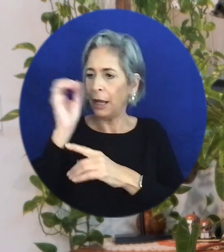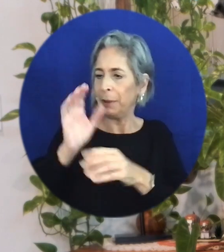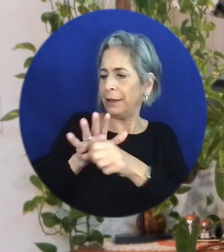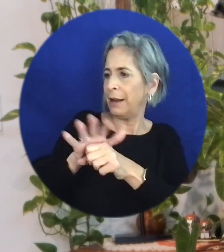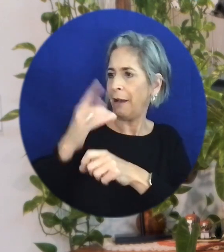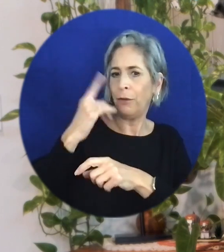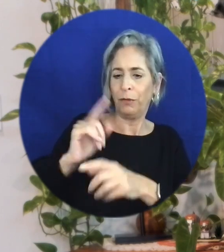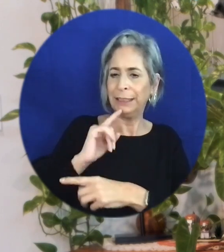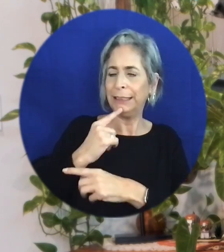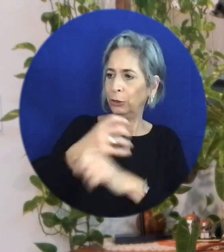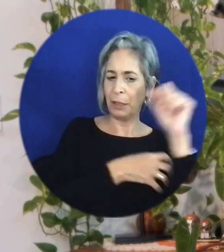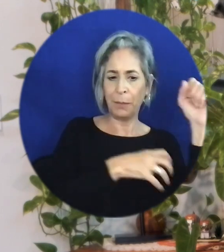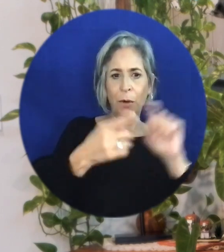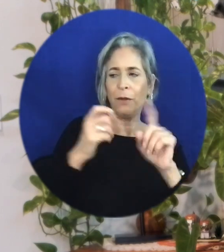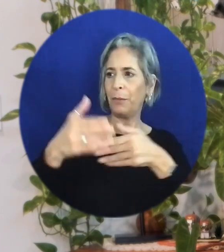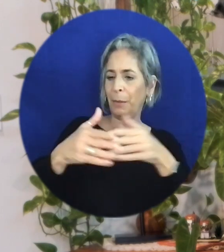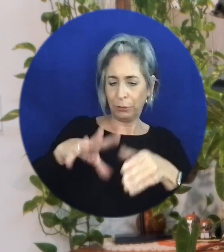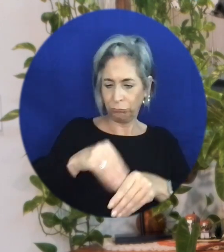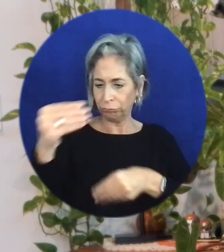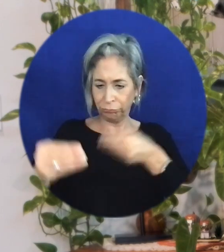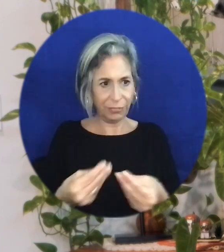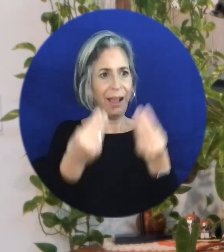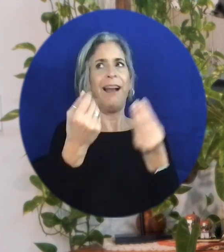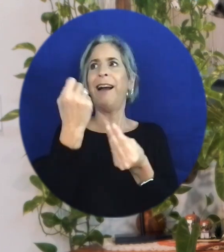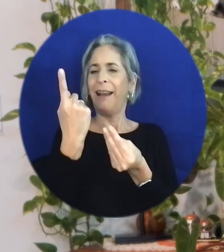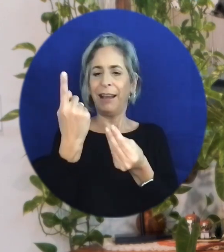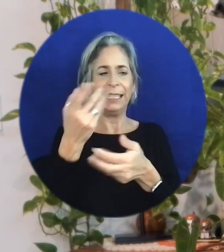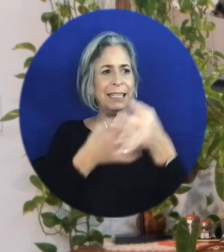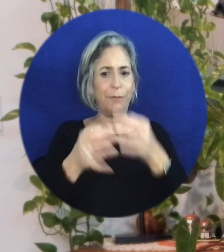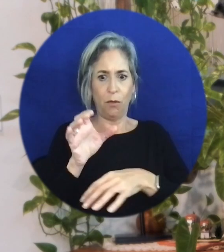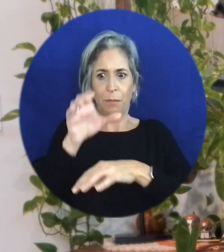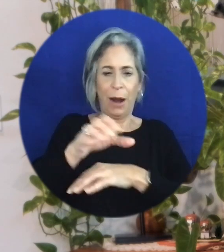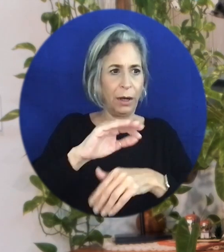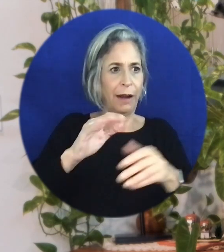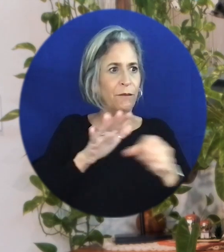It was opinionated just enough to give us serious power out of the box without overpowering our entire project.